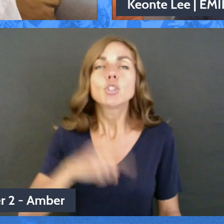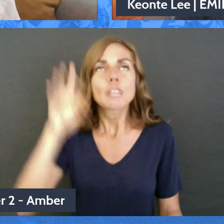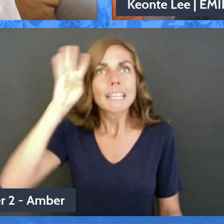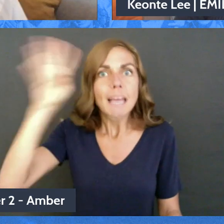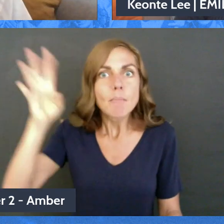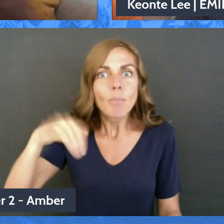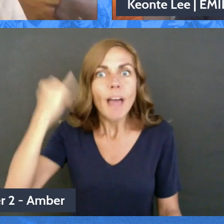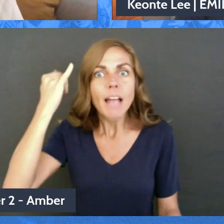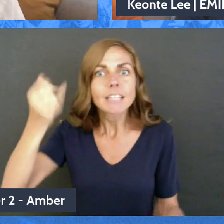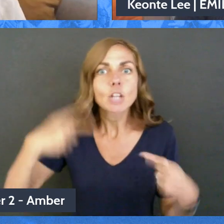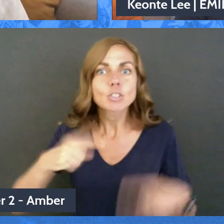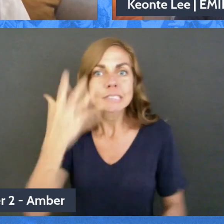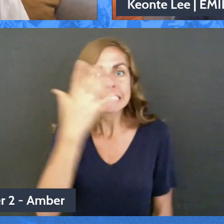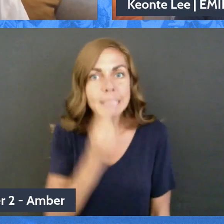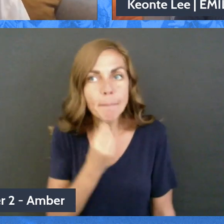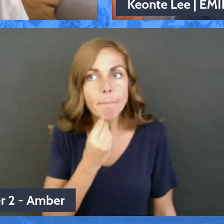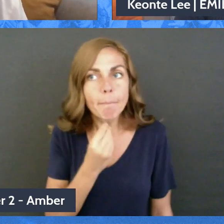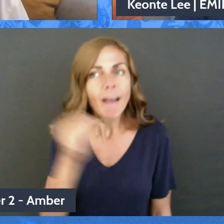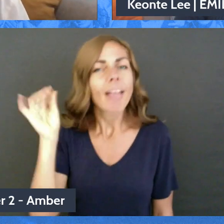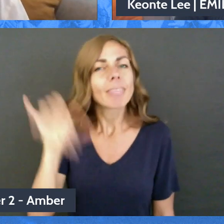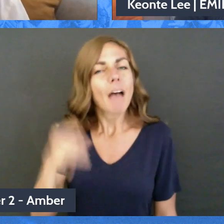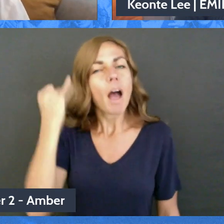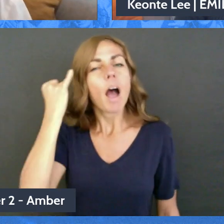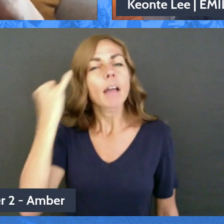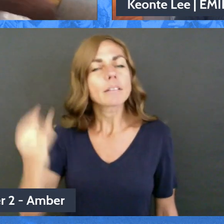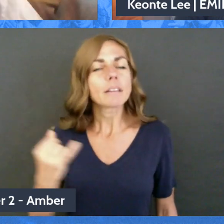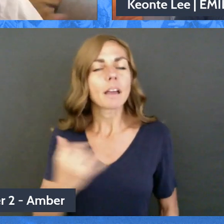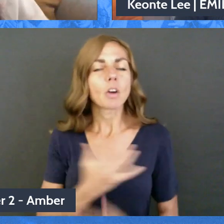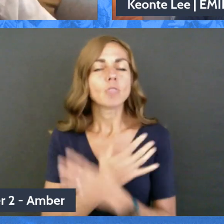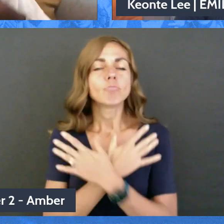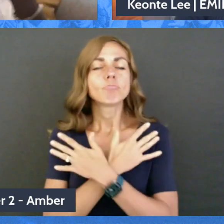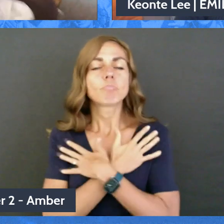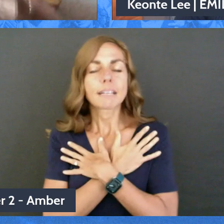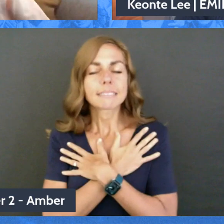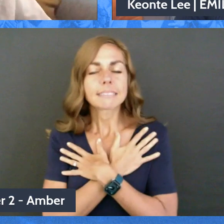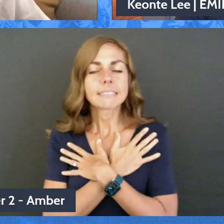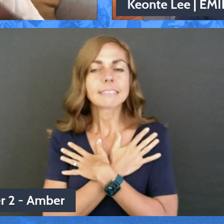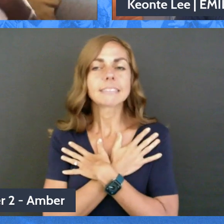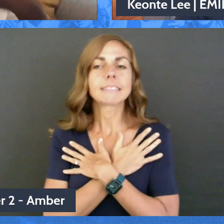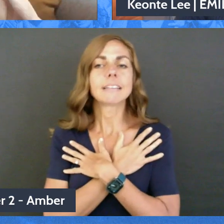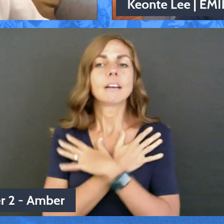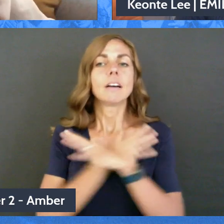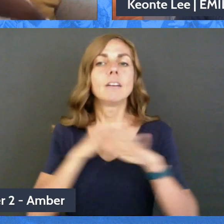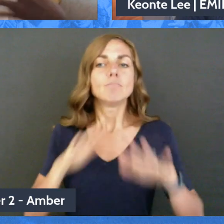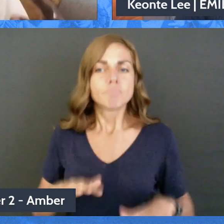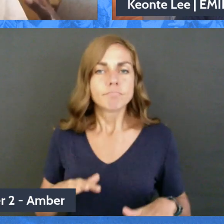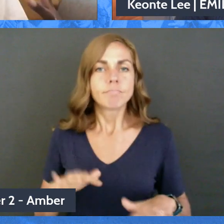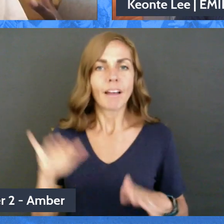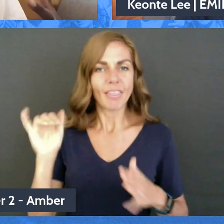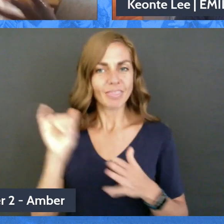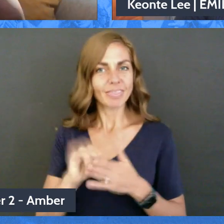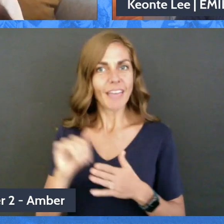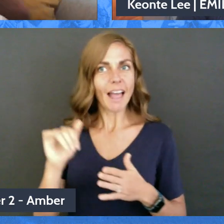So just the idea that rest and ease is where we create these radical visions.